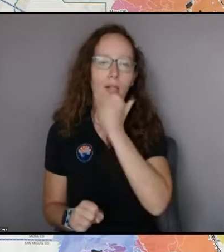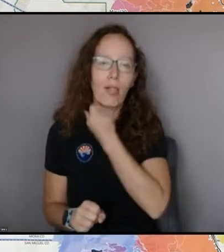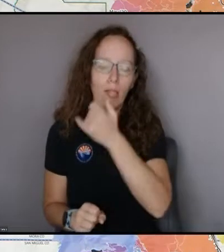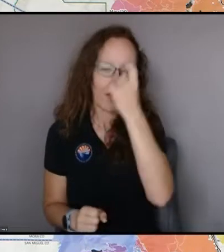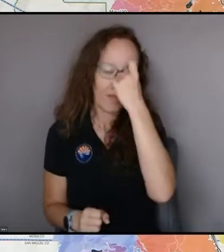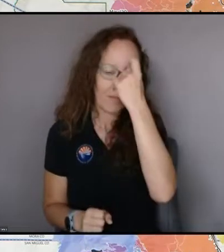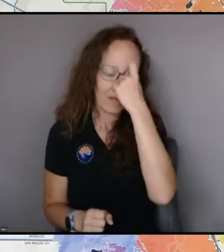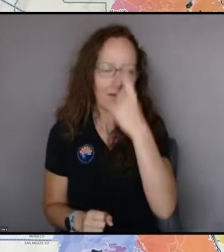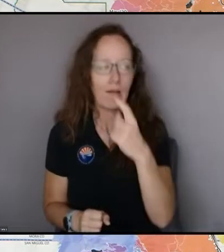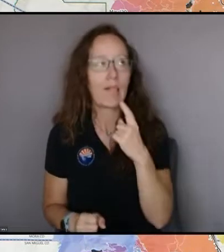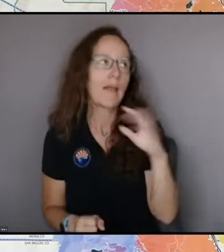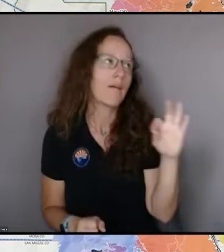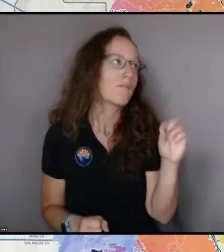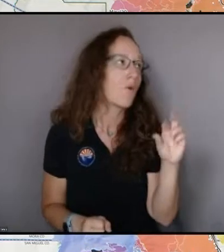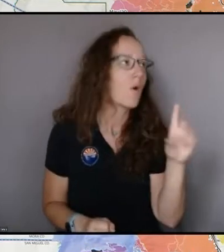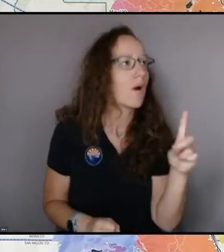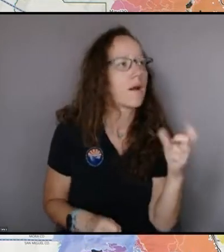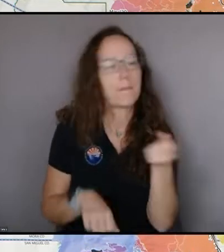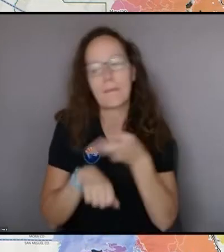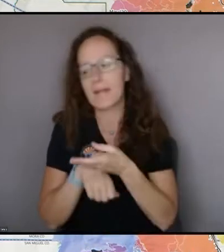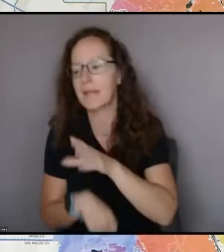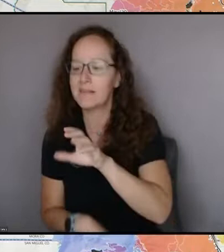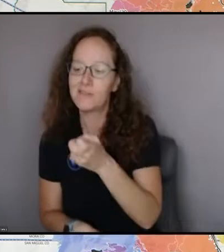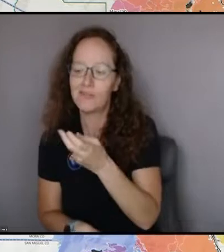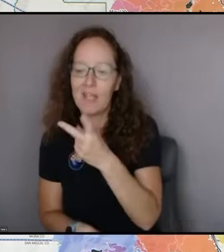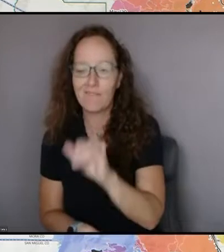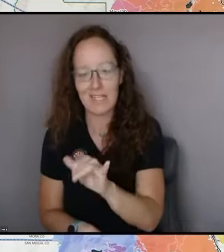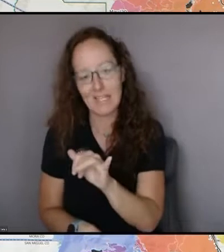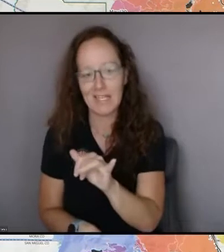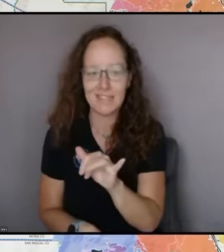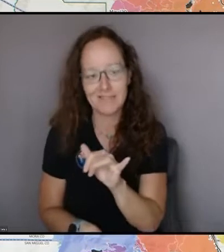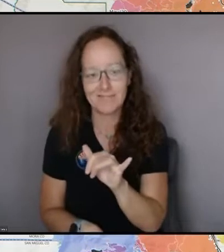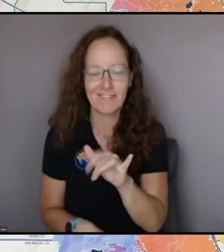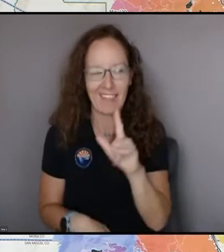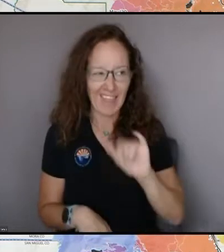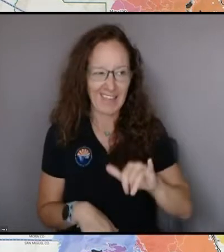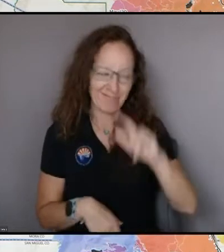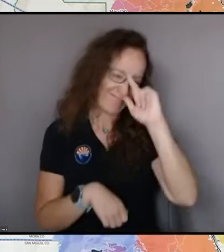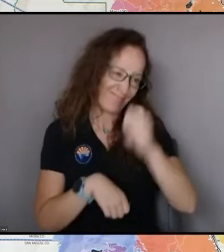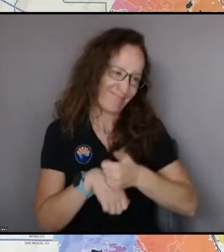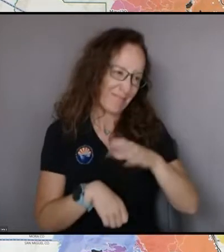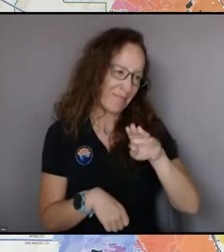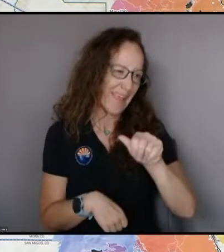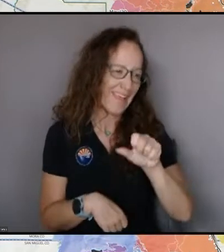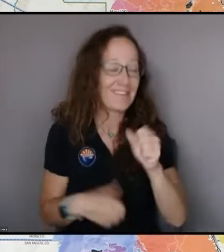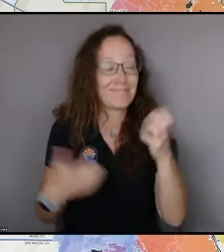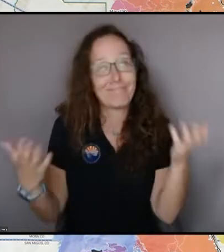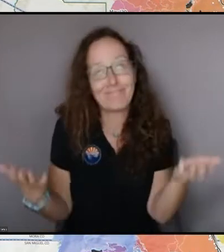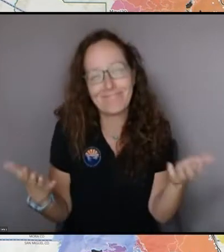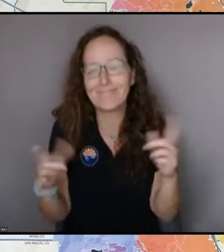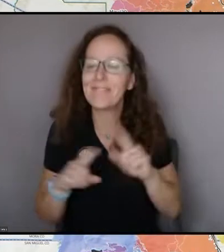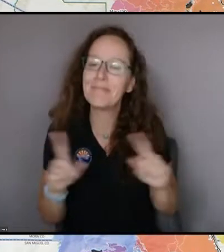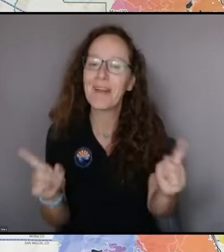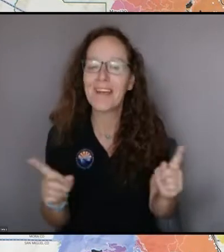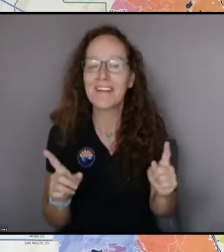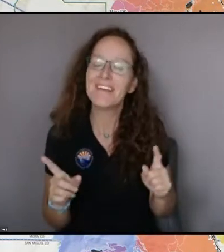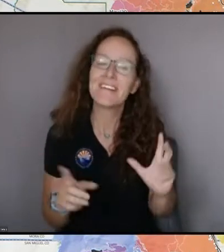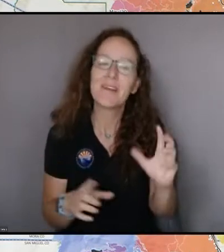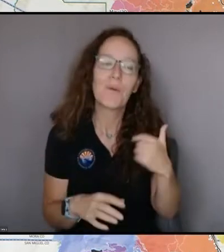we make a lot of assumptions that are just based on generalizations that may or may not be true. If